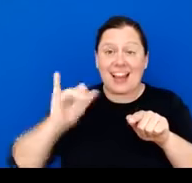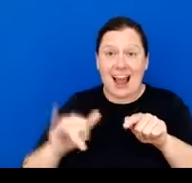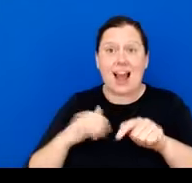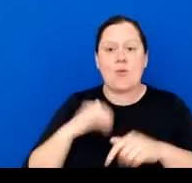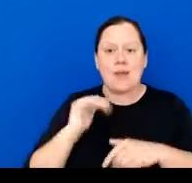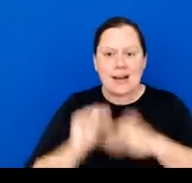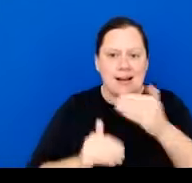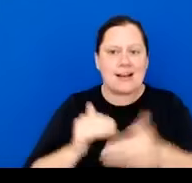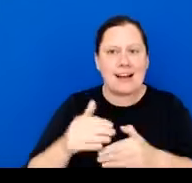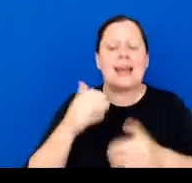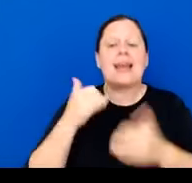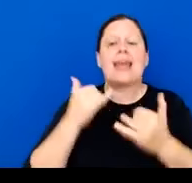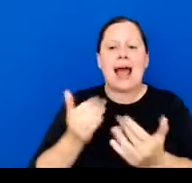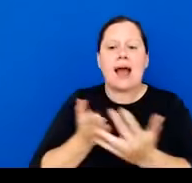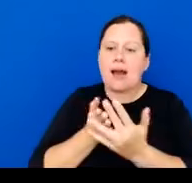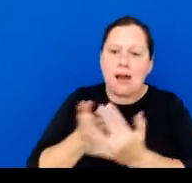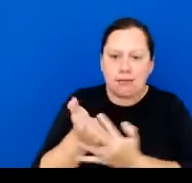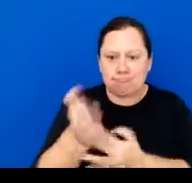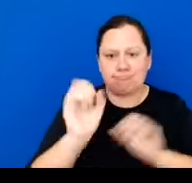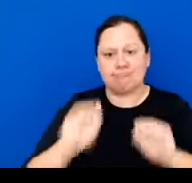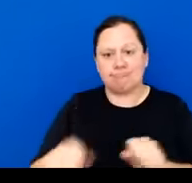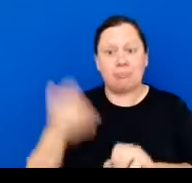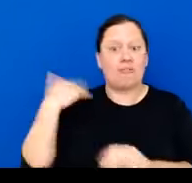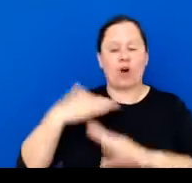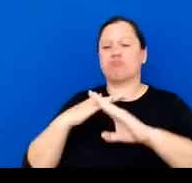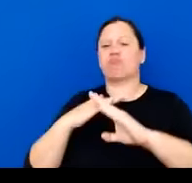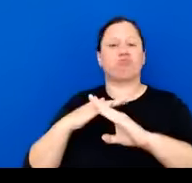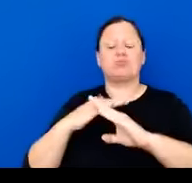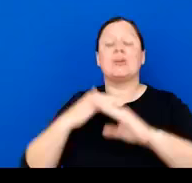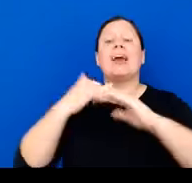we come down the road system and uh this is the 57